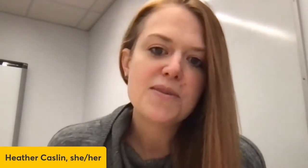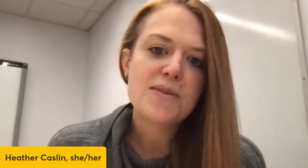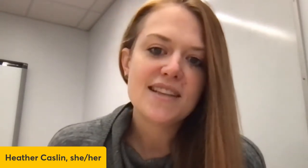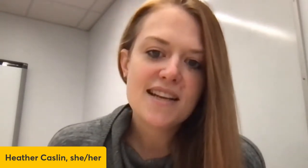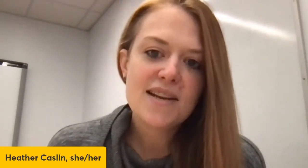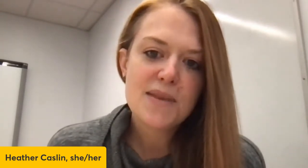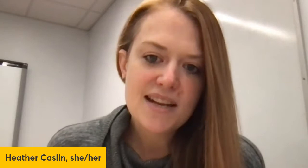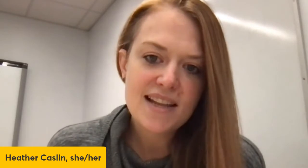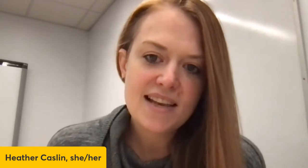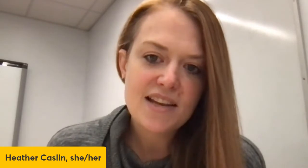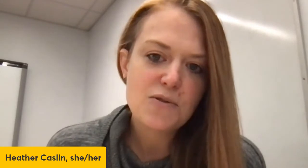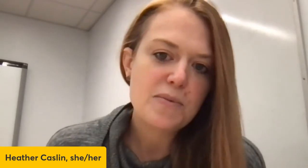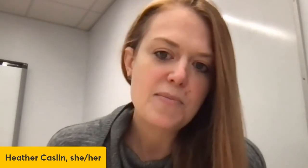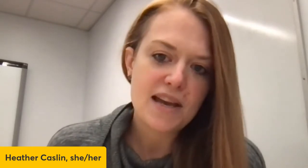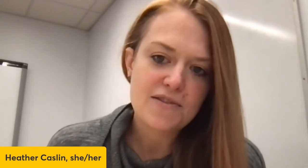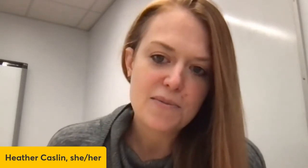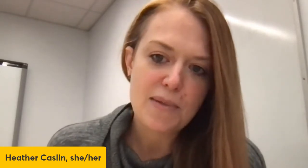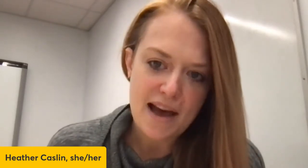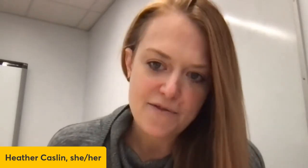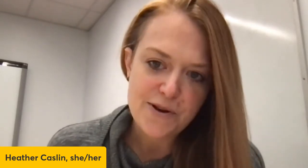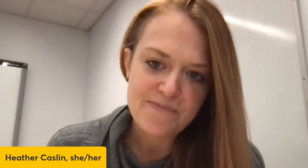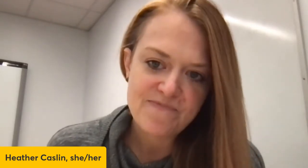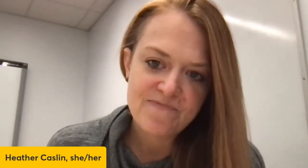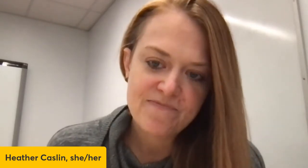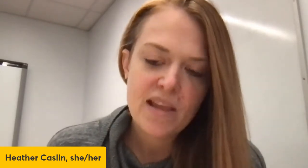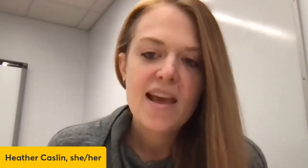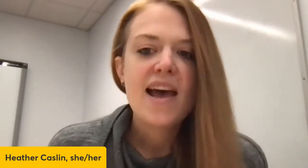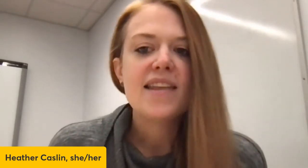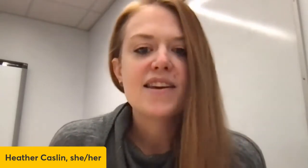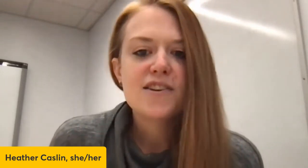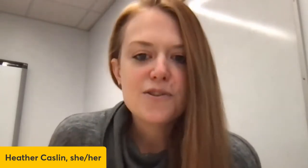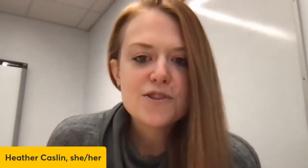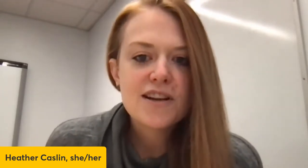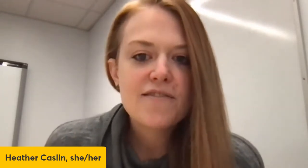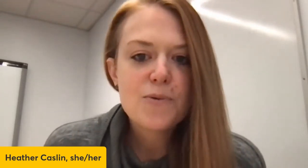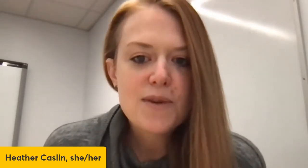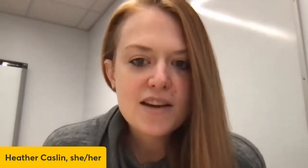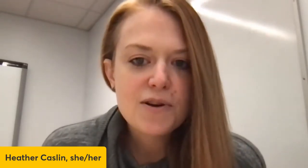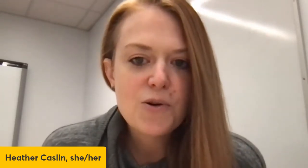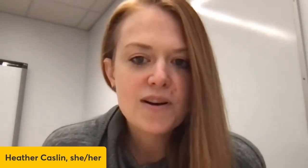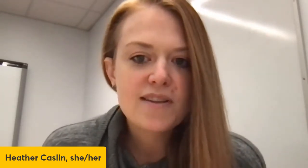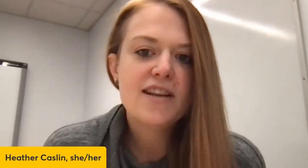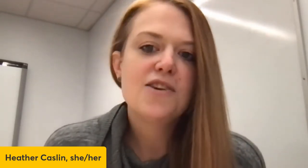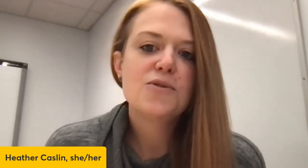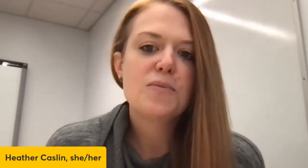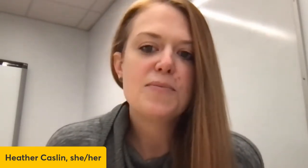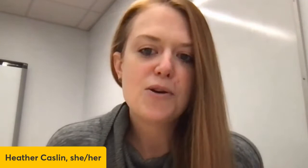will be deleted immediately and you will be banned from the platform. At the conclusion of the week. recorded videos will be